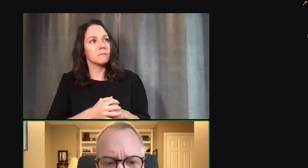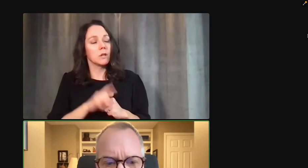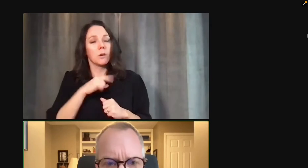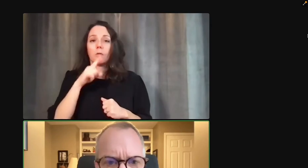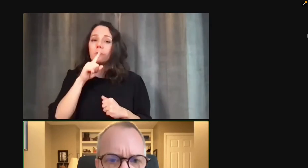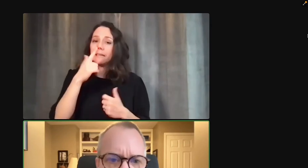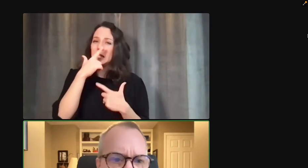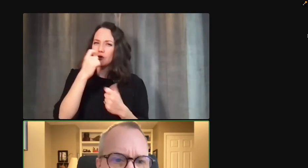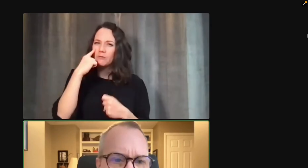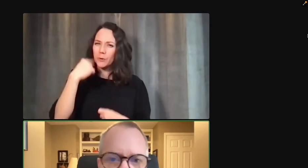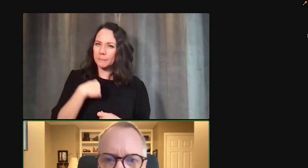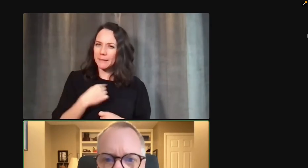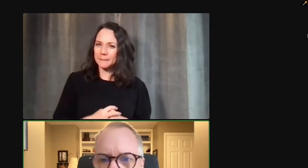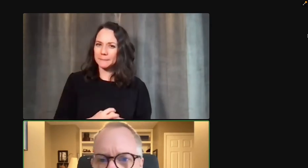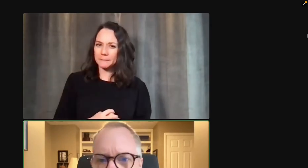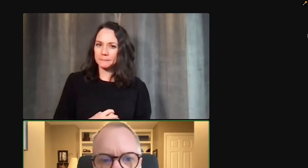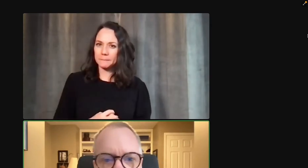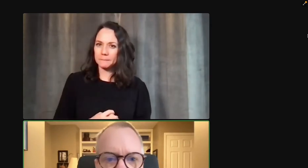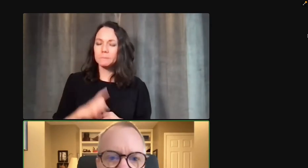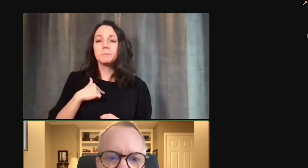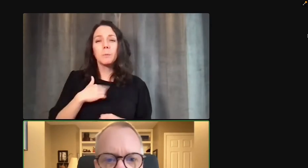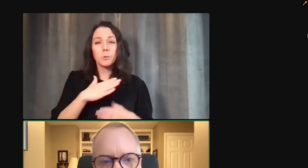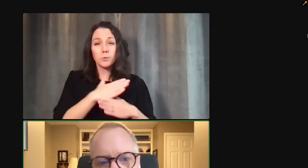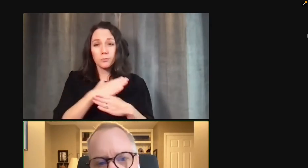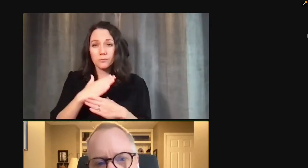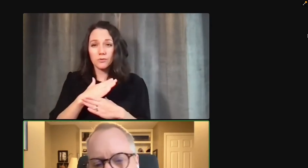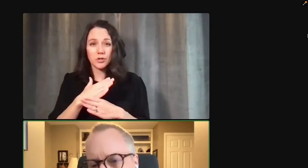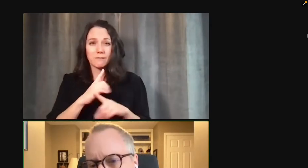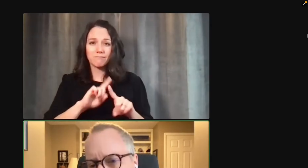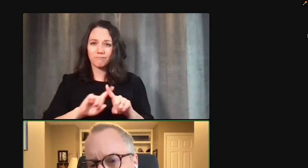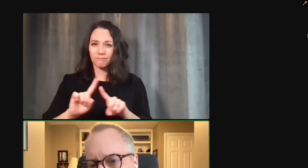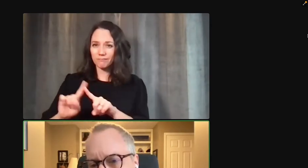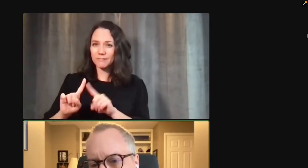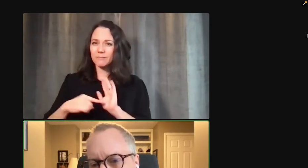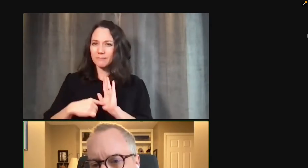of sort of similar examples, other things that I have been involved in.